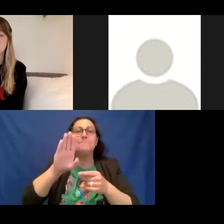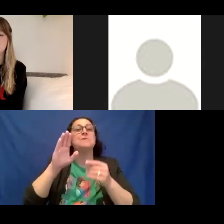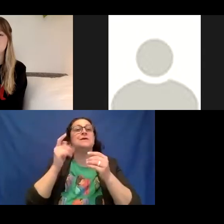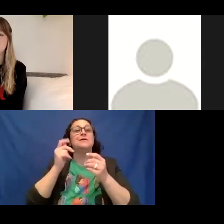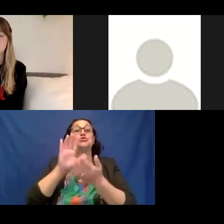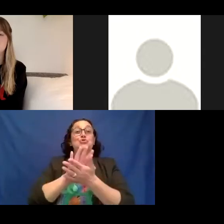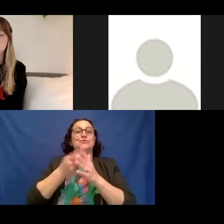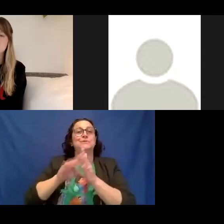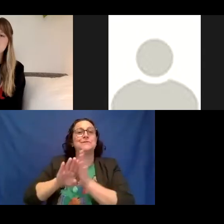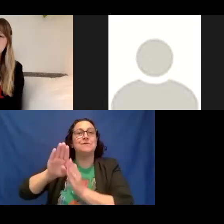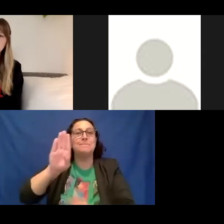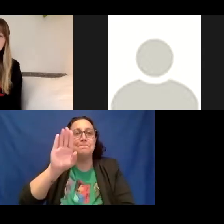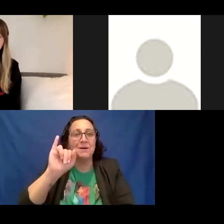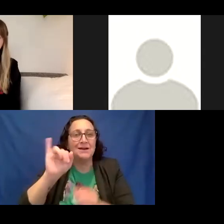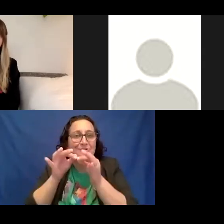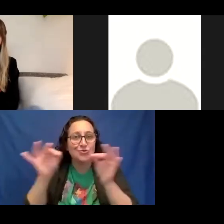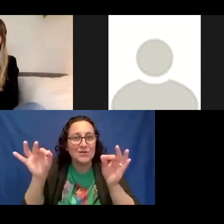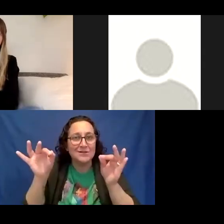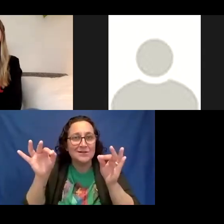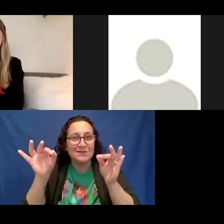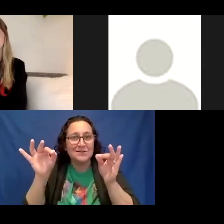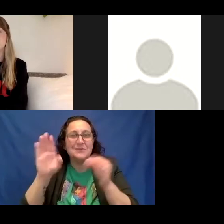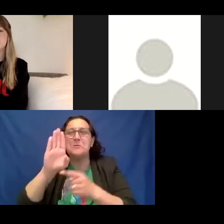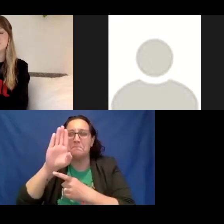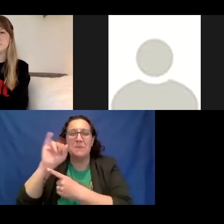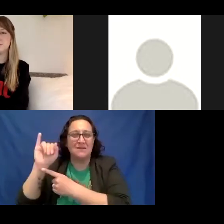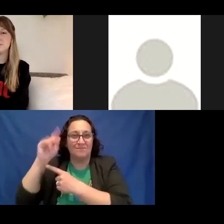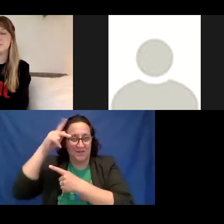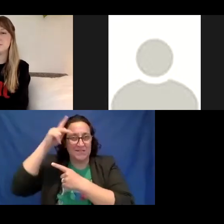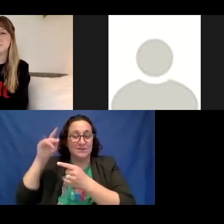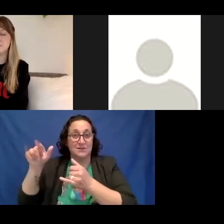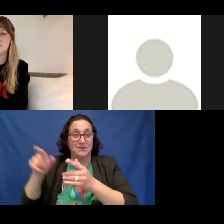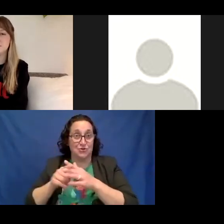clear that these invented science systems were not effective until about the 1980s,